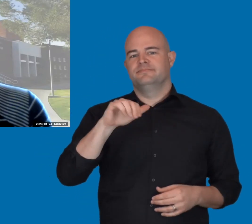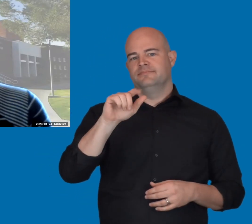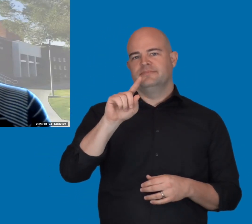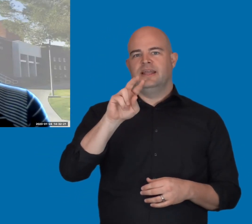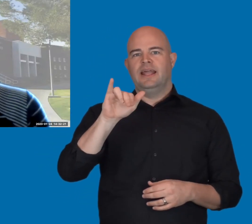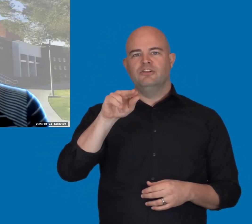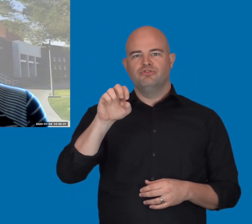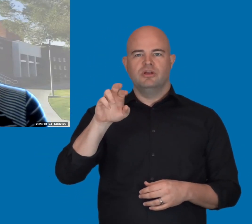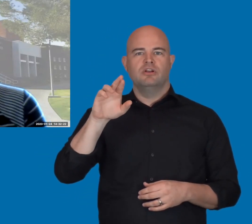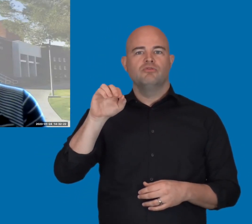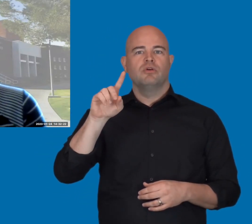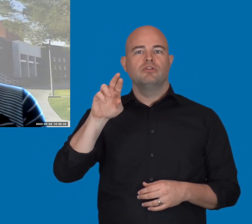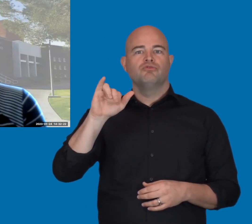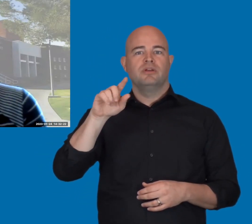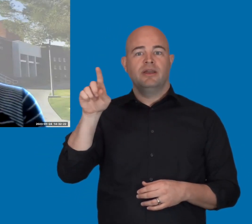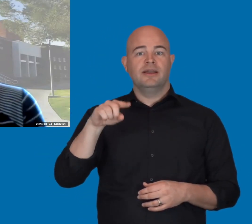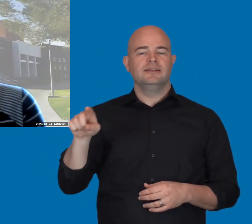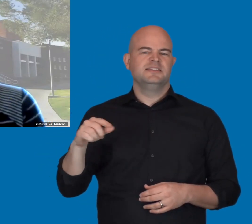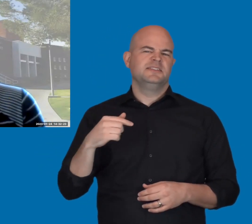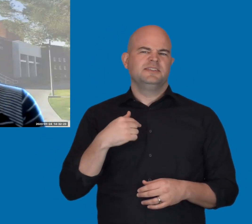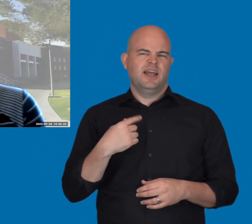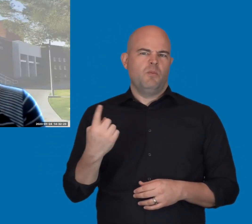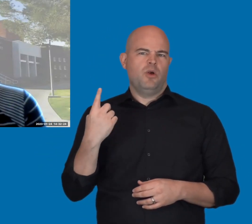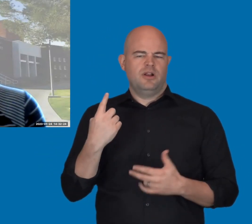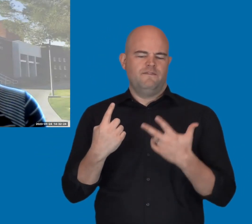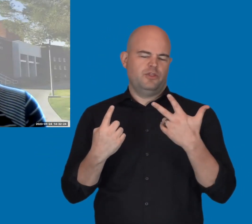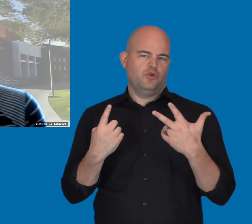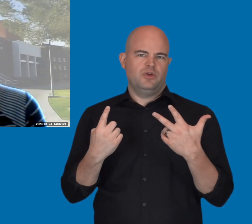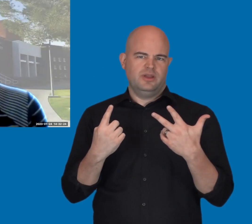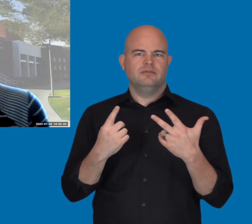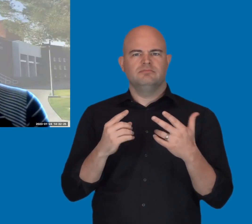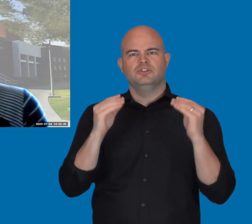I'm one of three instructional design specialists at Barstow College.